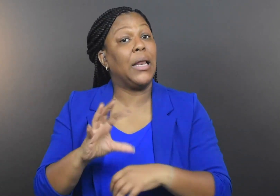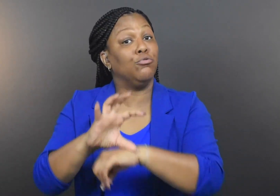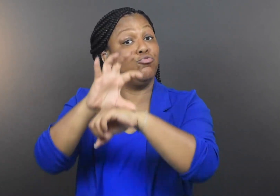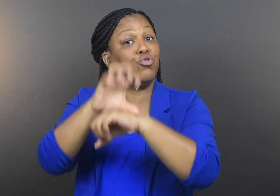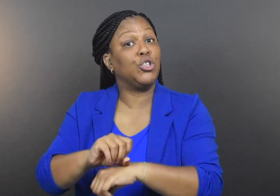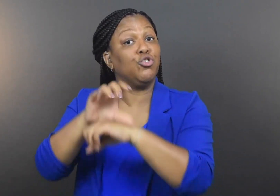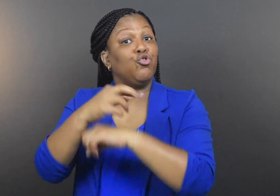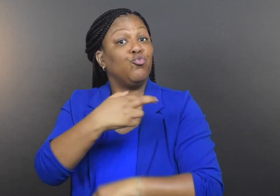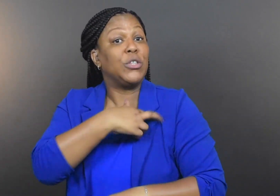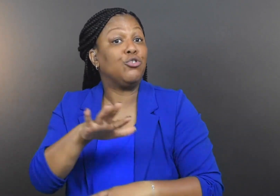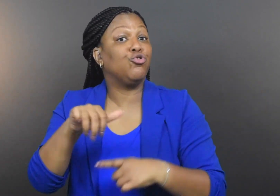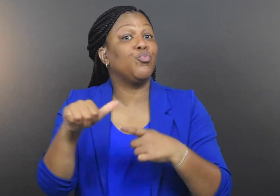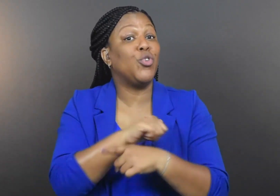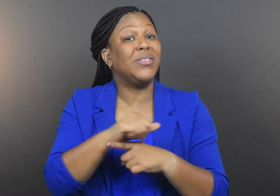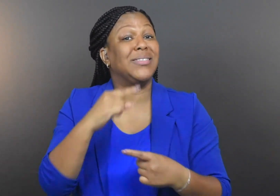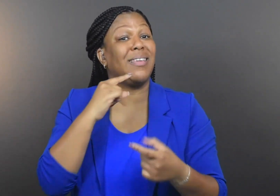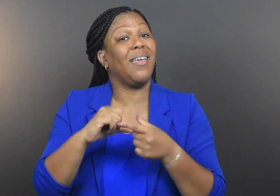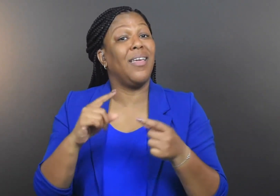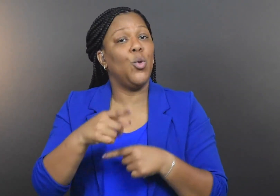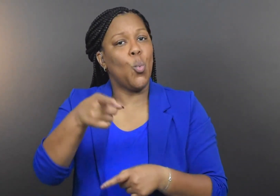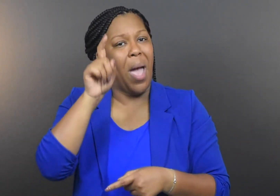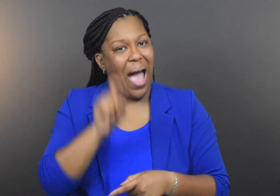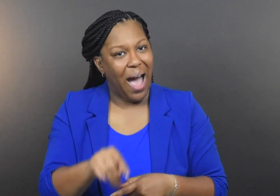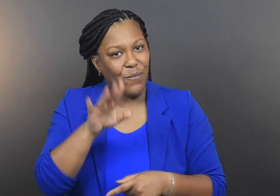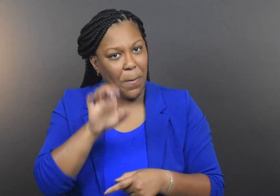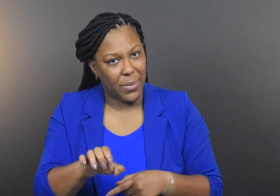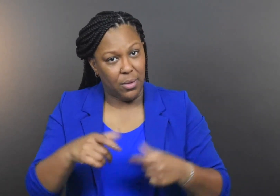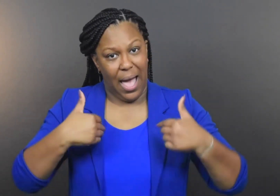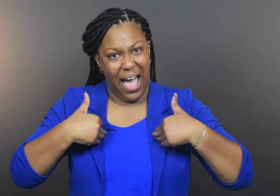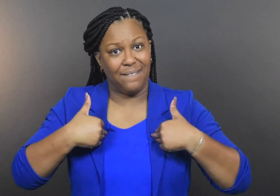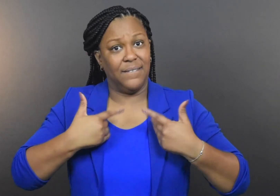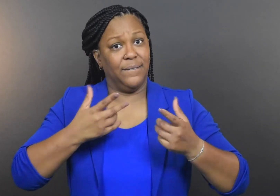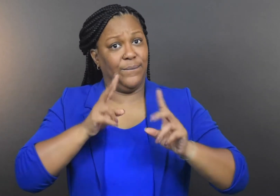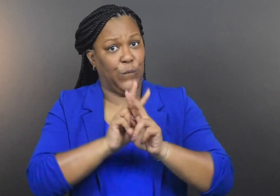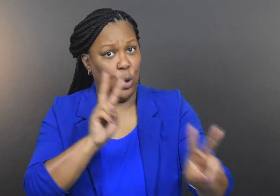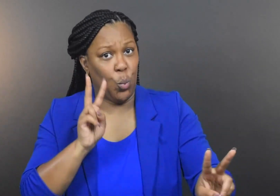“Many traditional and religious practices say you have to have